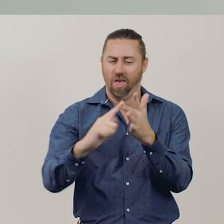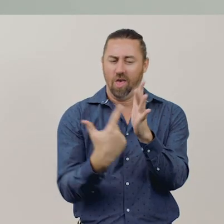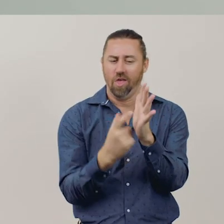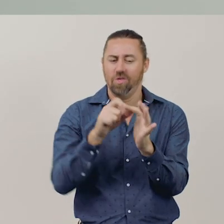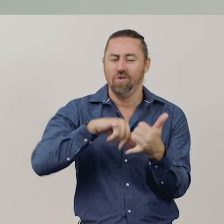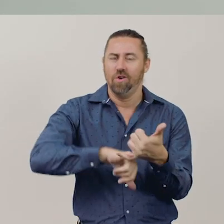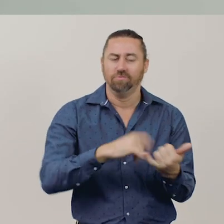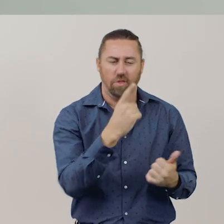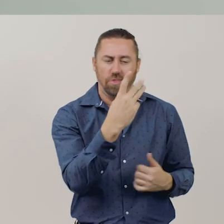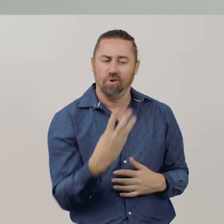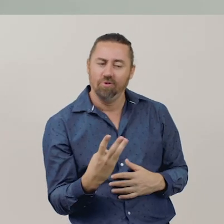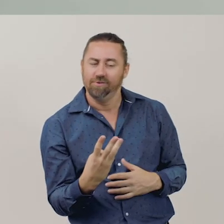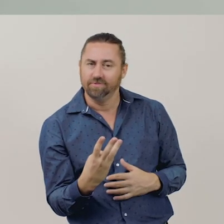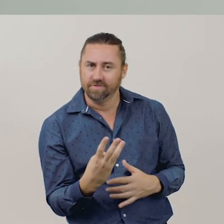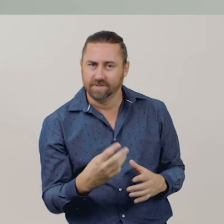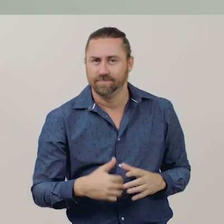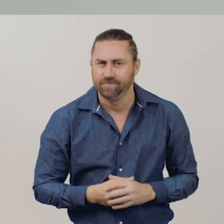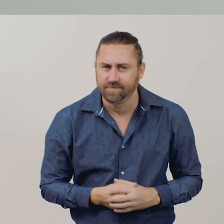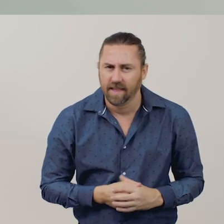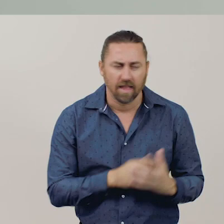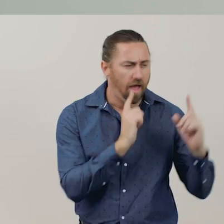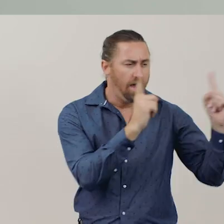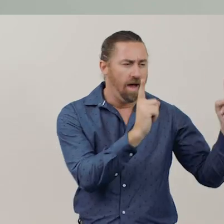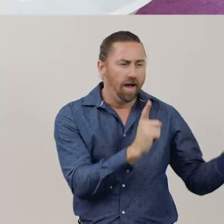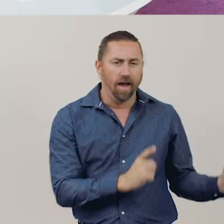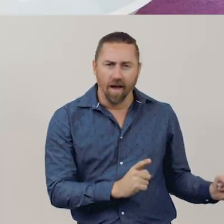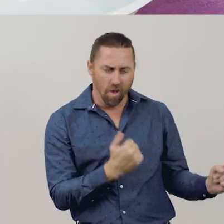Fraction strips are a great way to compare factions.